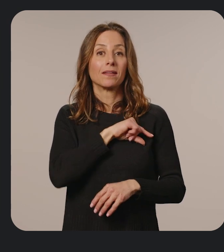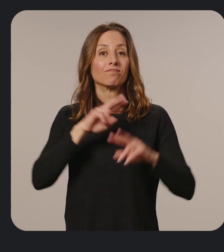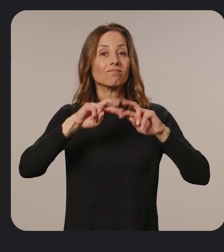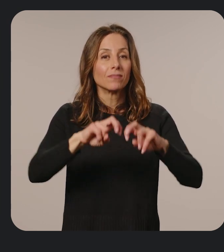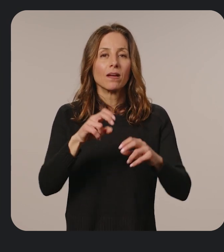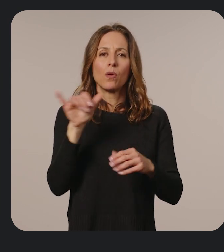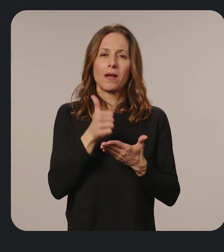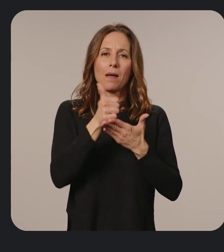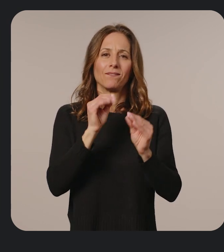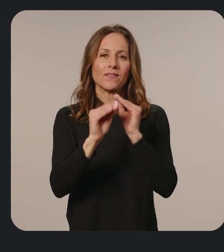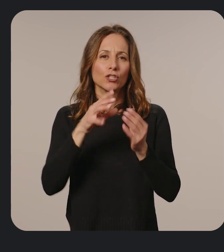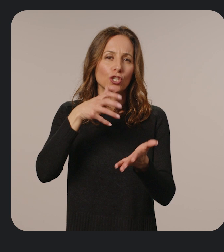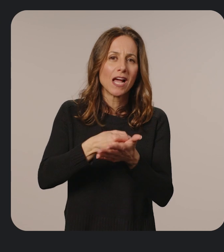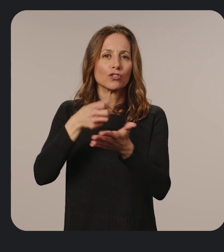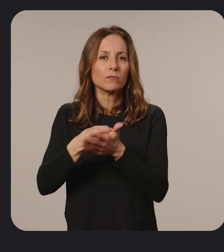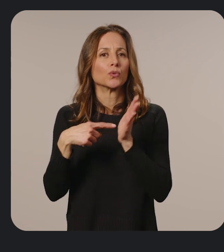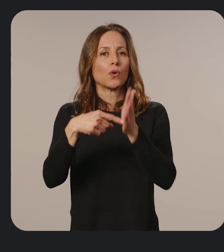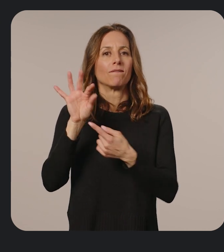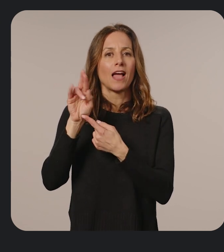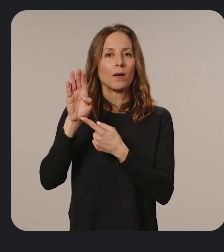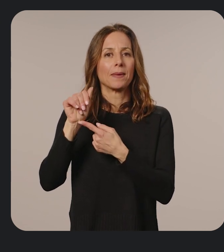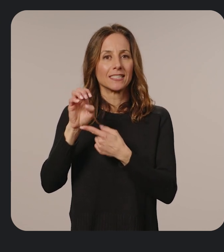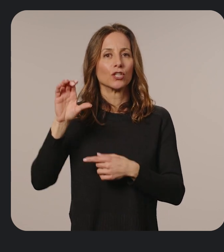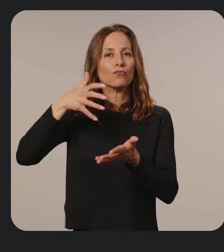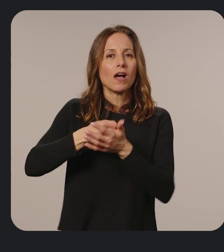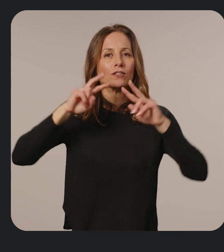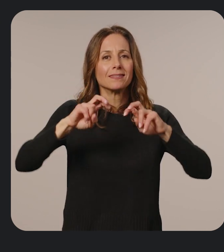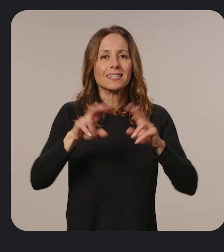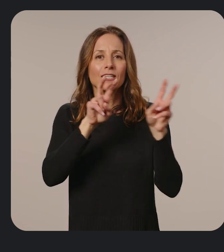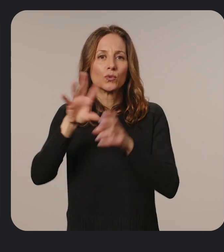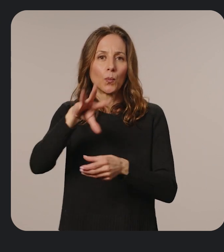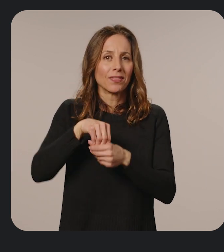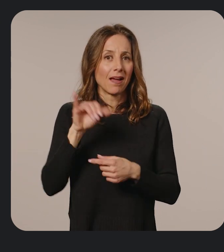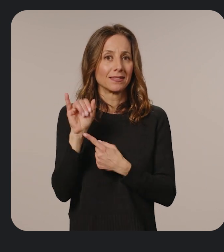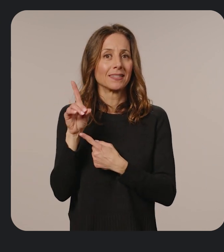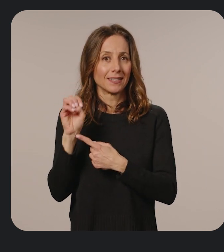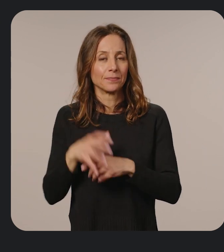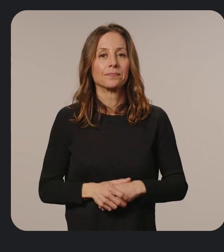App Quality Insights already helps you fix crashes by showing Firebase Crashlytics issues within the IDE.